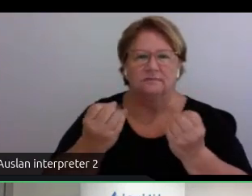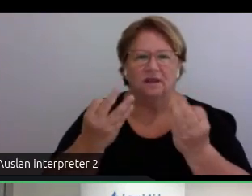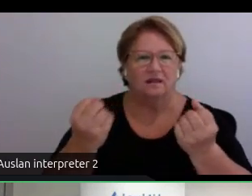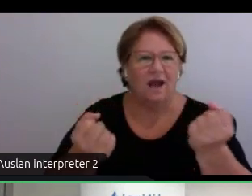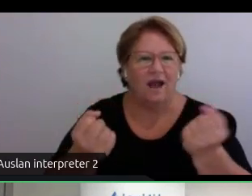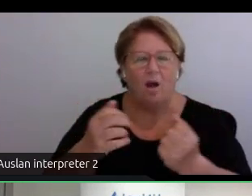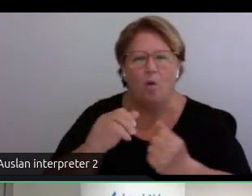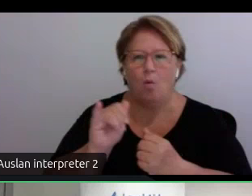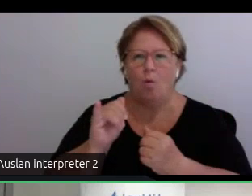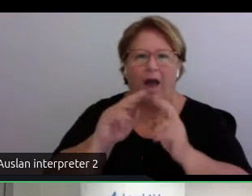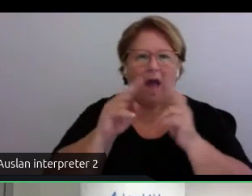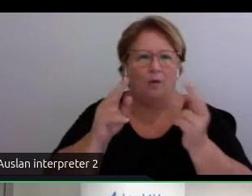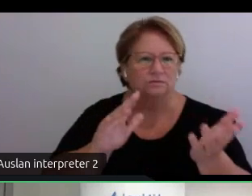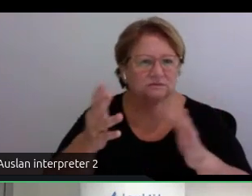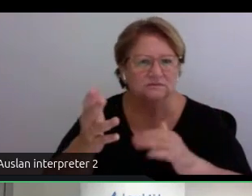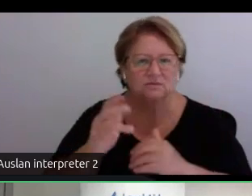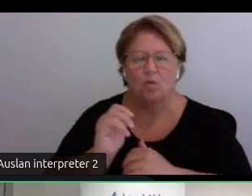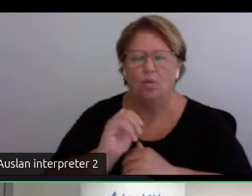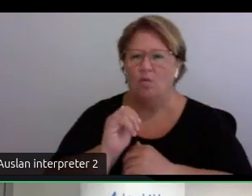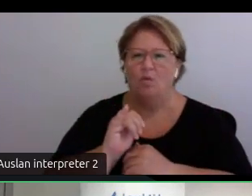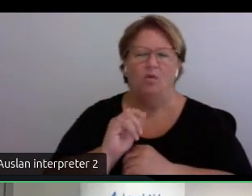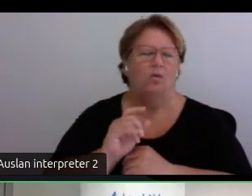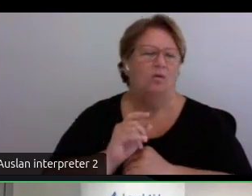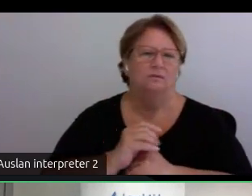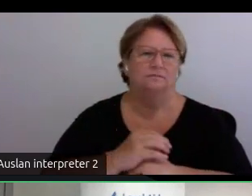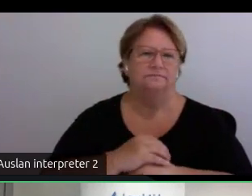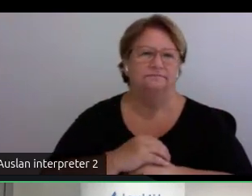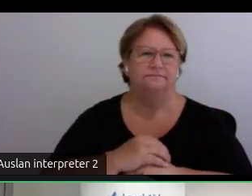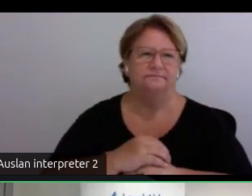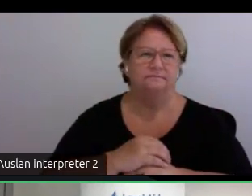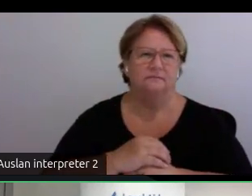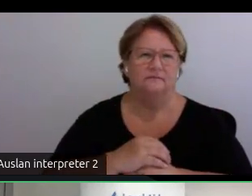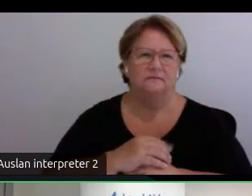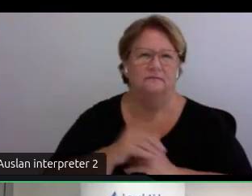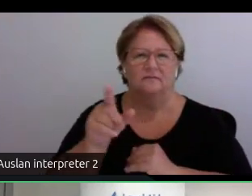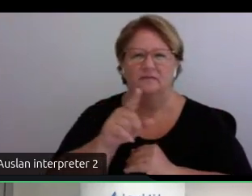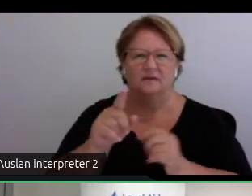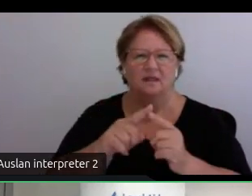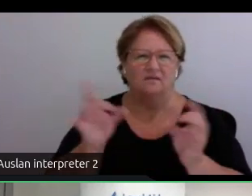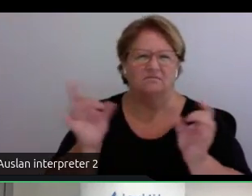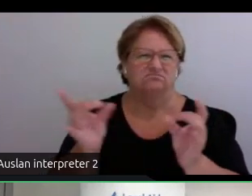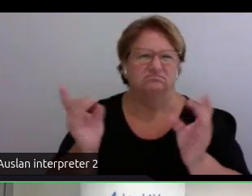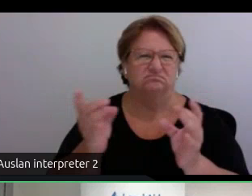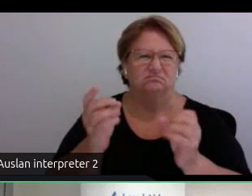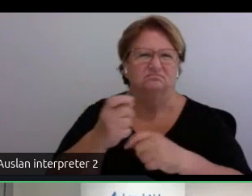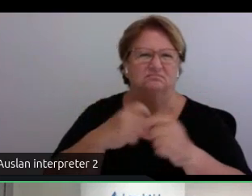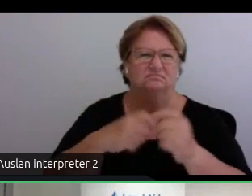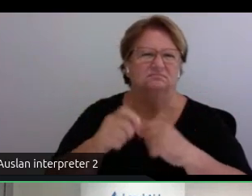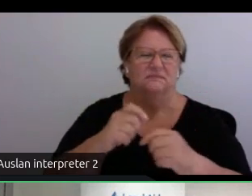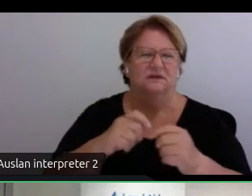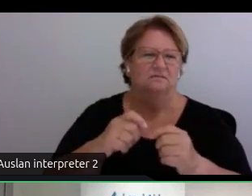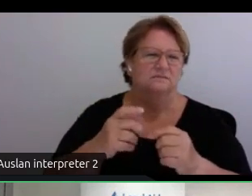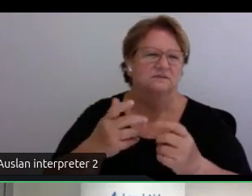That's right. Or the issues that you had before the disaster blow up and become a separation or